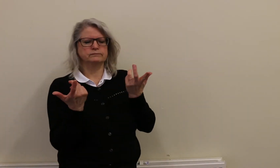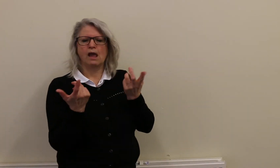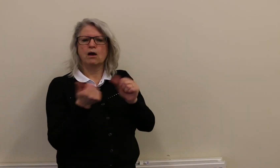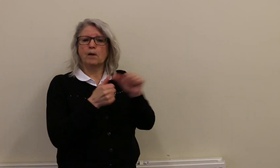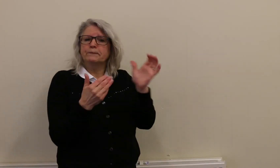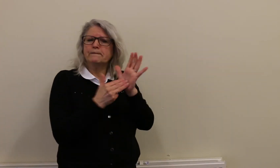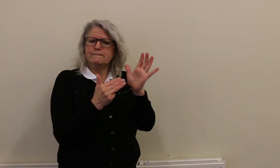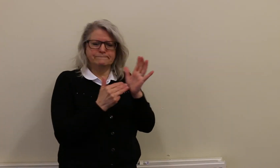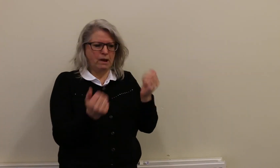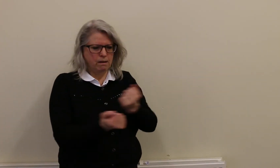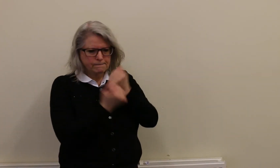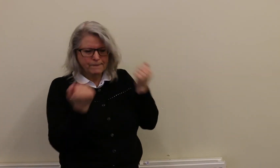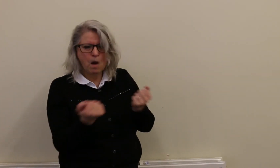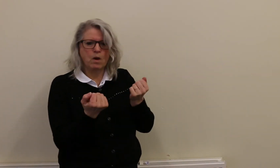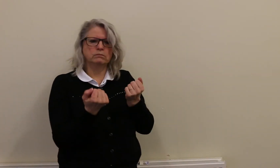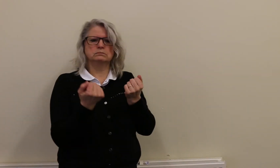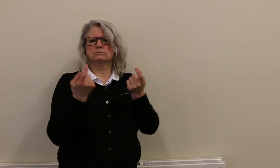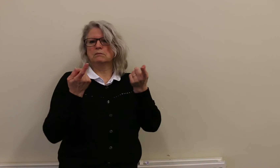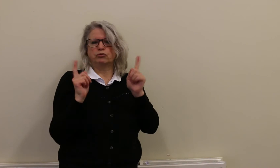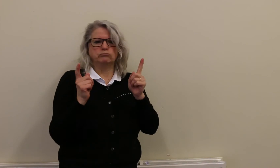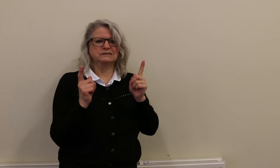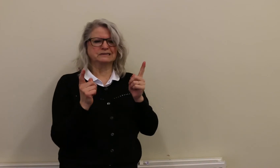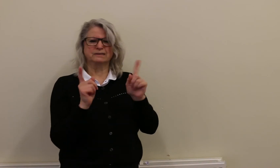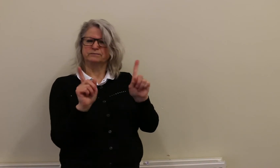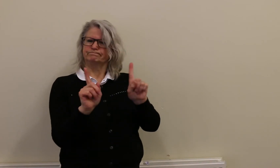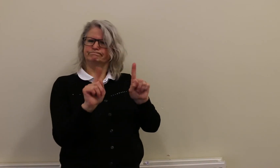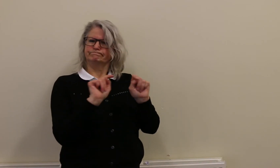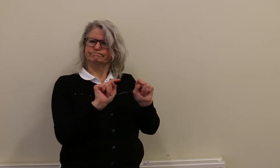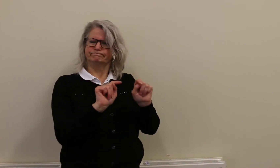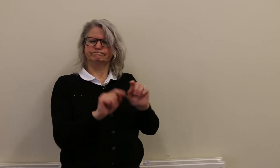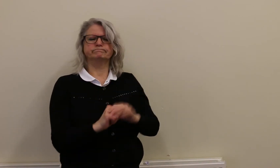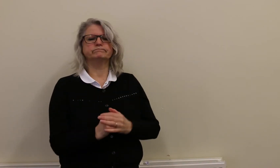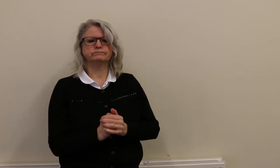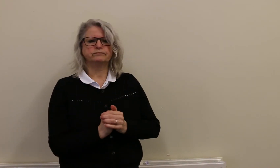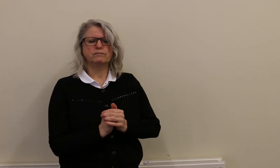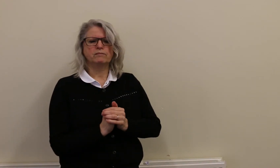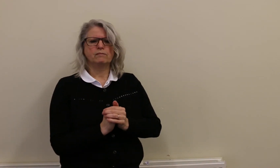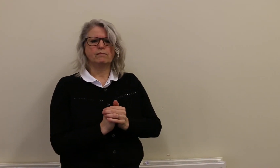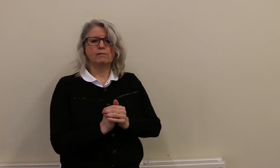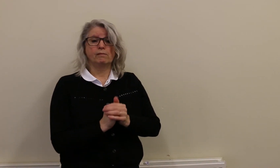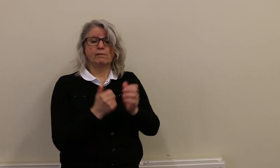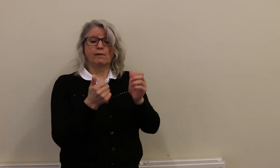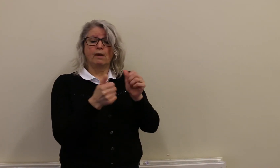In this section we're looking at the powers and responsibilities of company members.